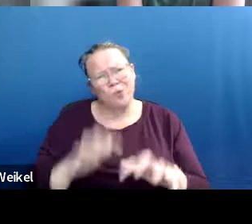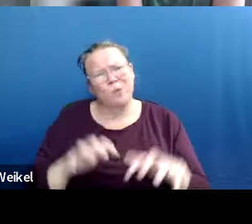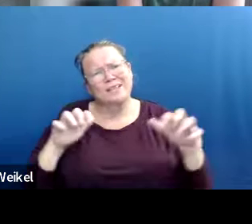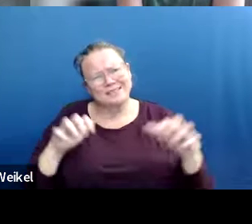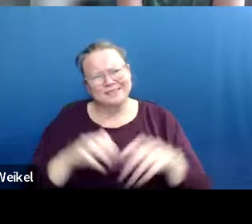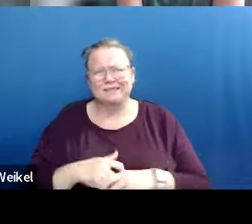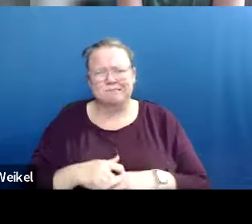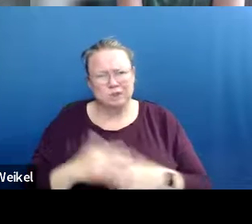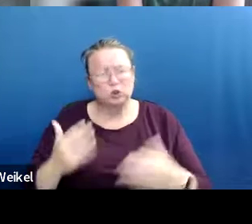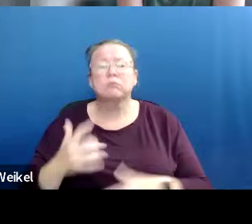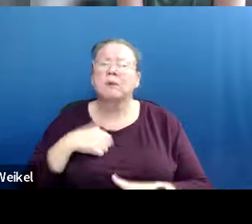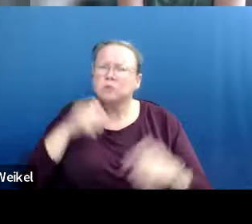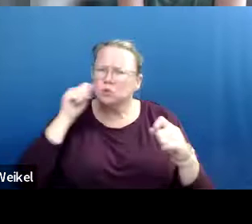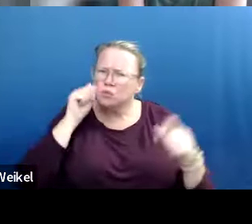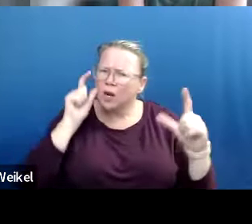Harm (He/Him): I'm also surprised by that, because